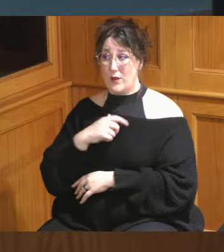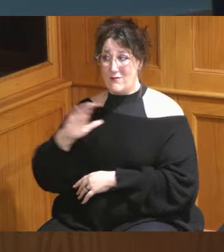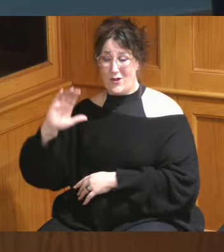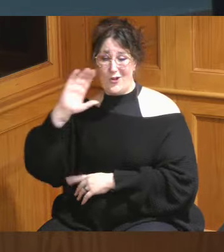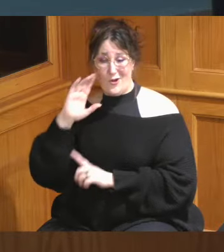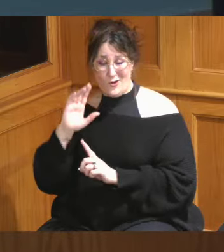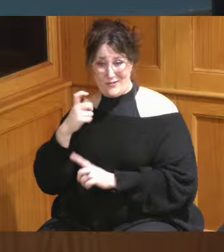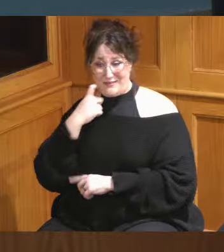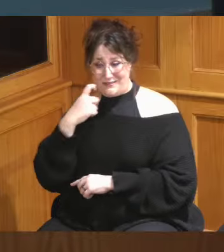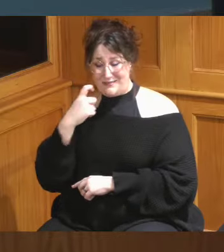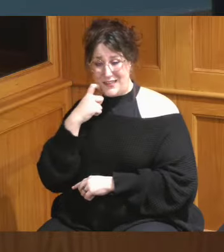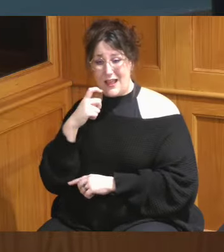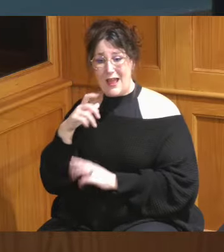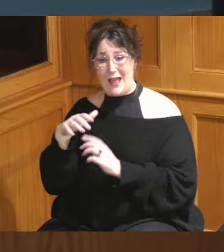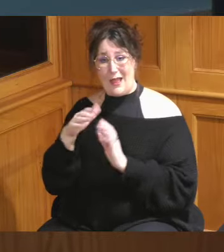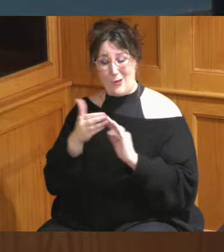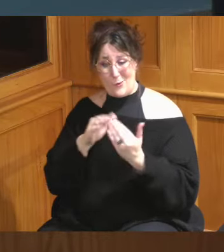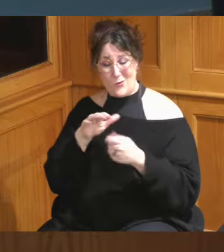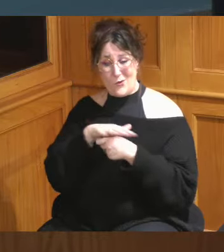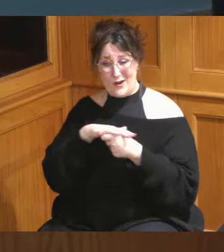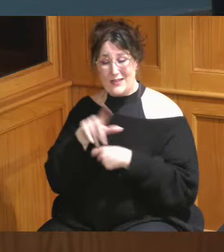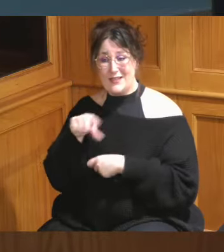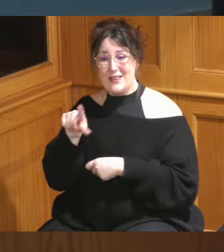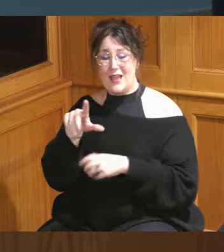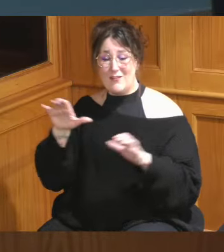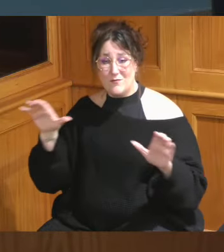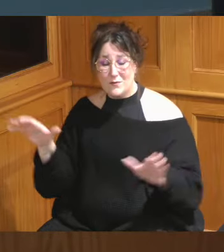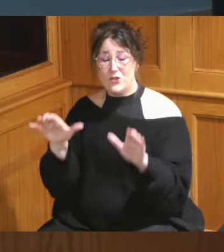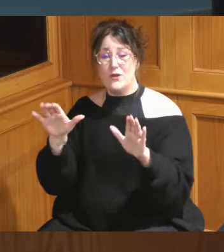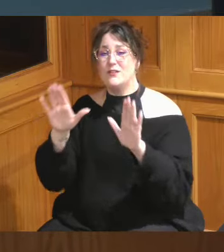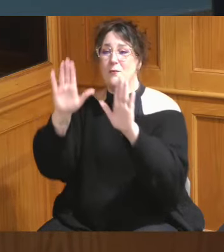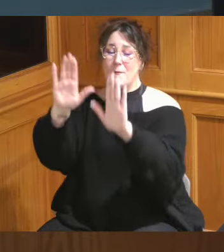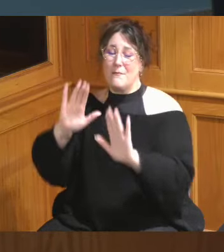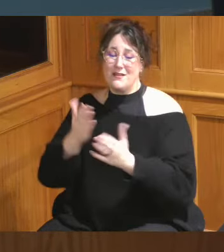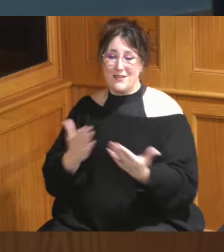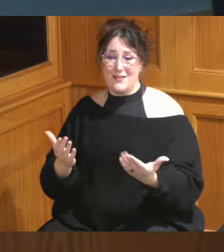done some catalytic projects in their communities and we're really grateful for that partnership.